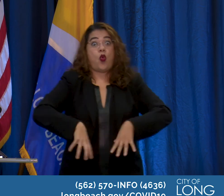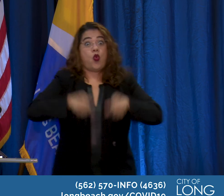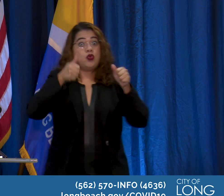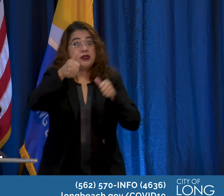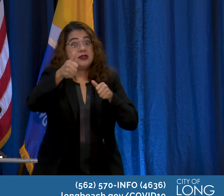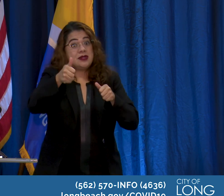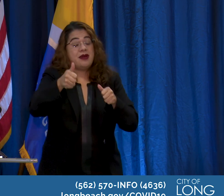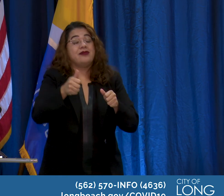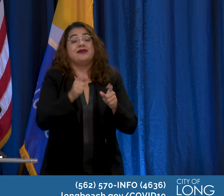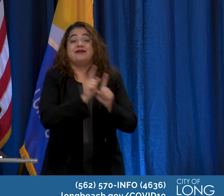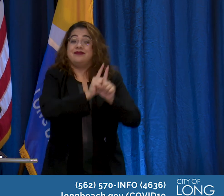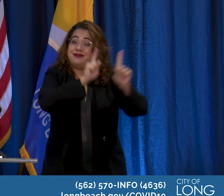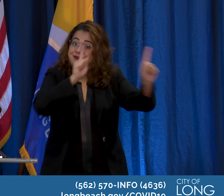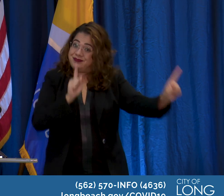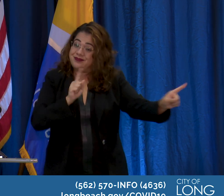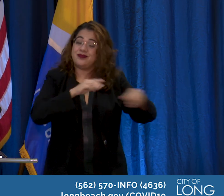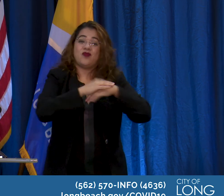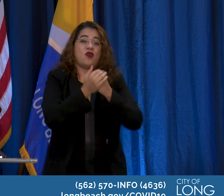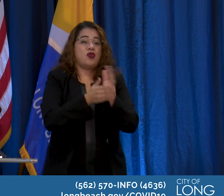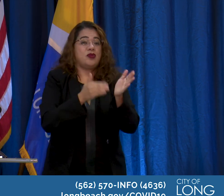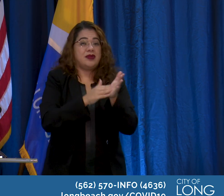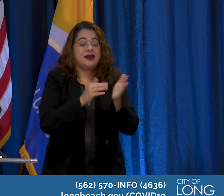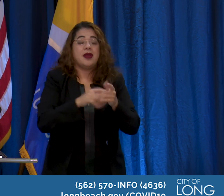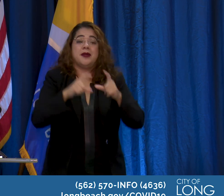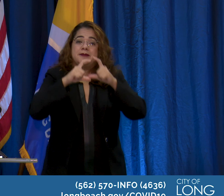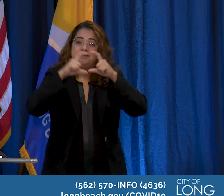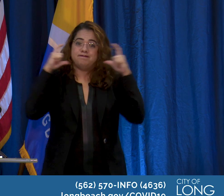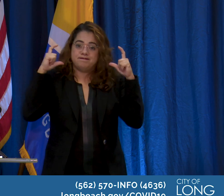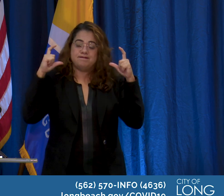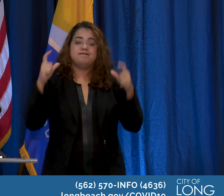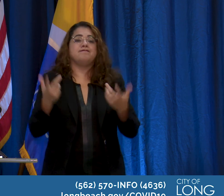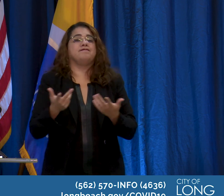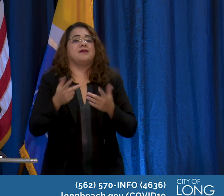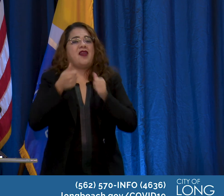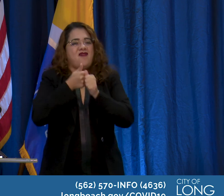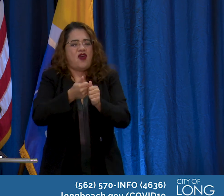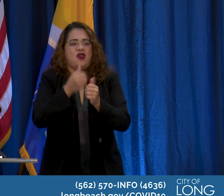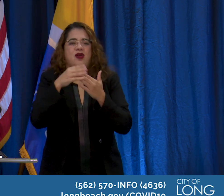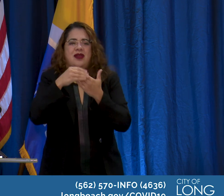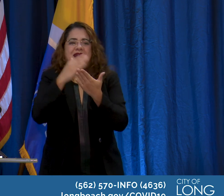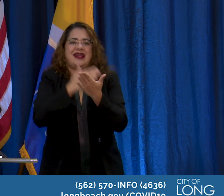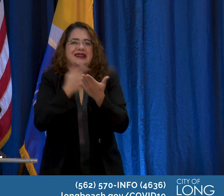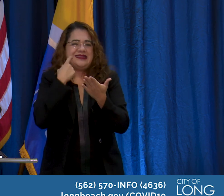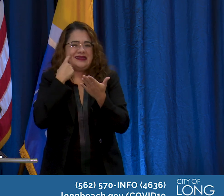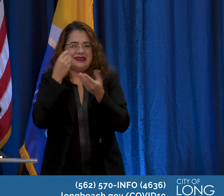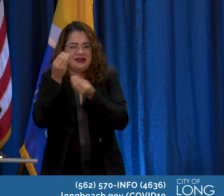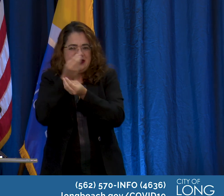Please wash your hands frequently and also please wash frequently touched surfaces and